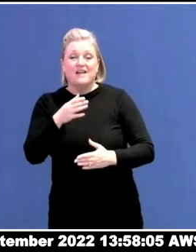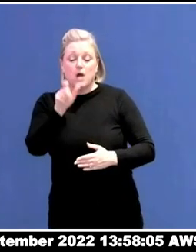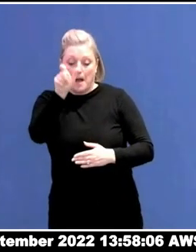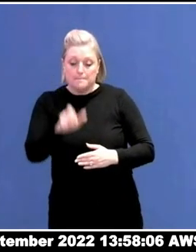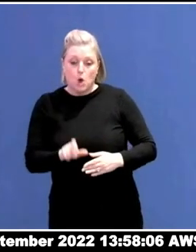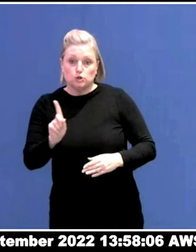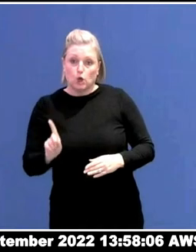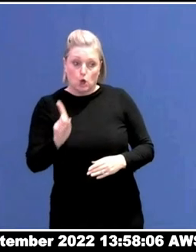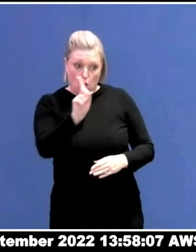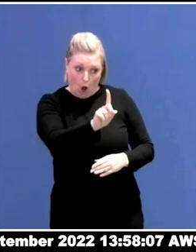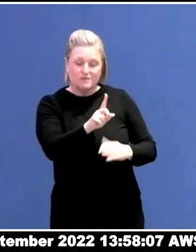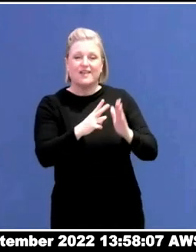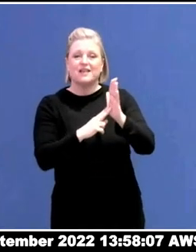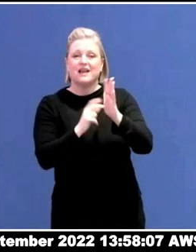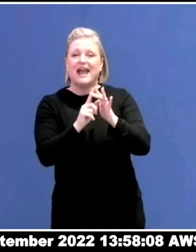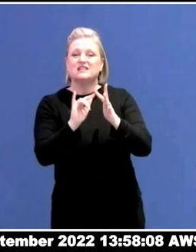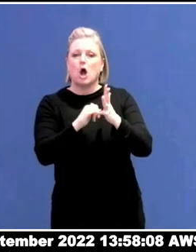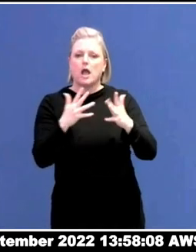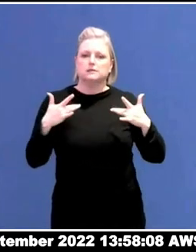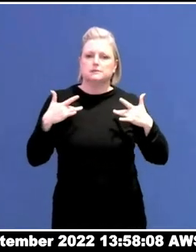They need - those - both those services need to be funded.